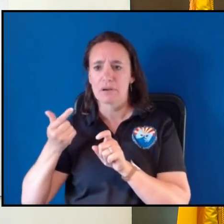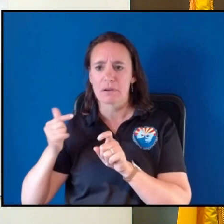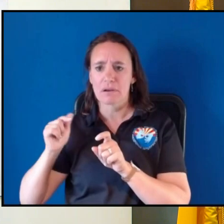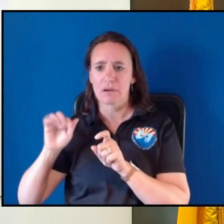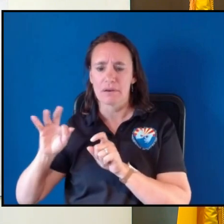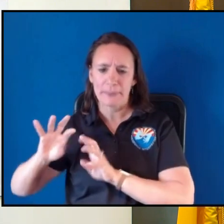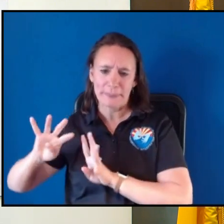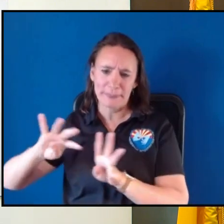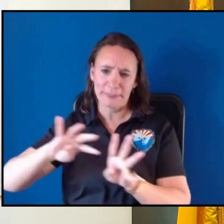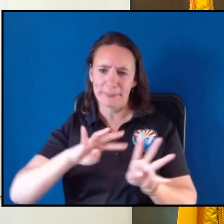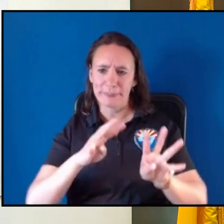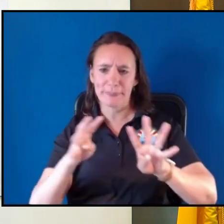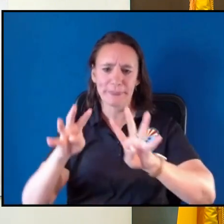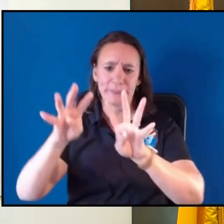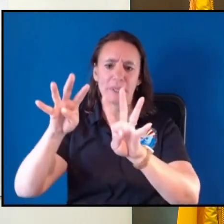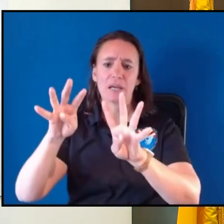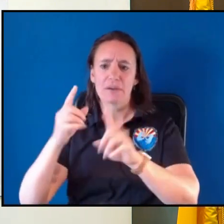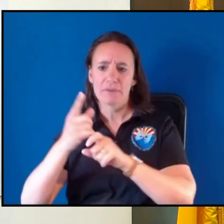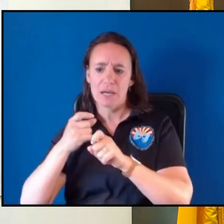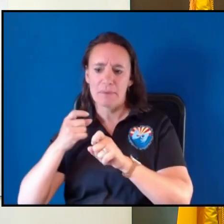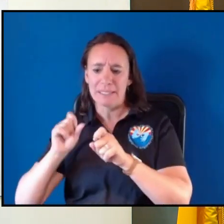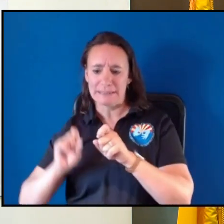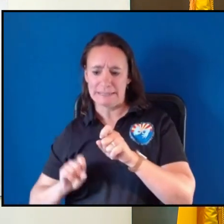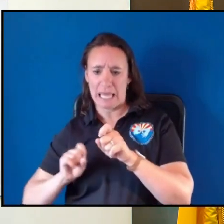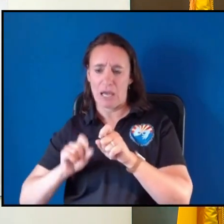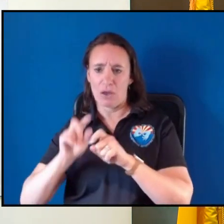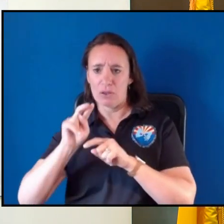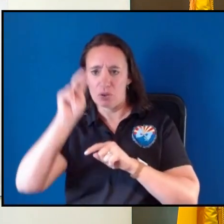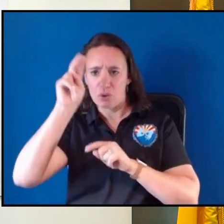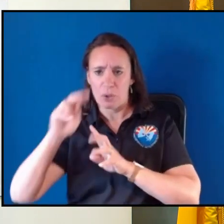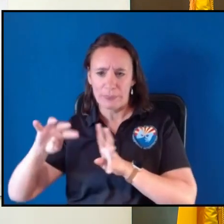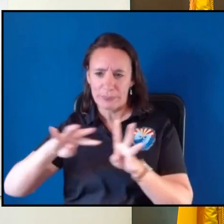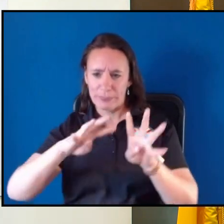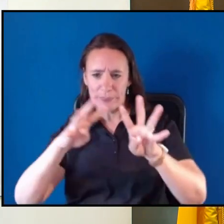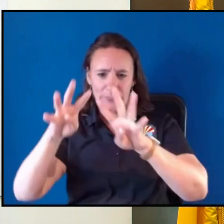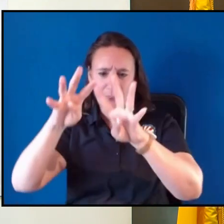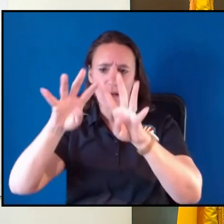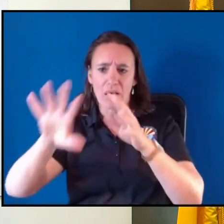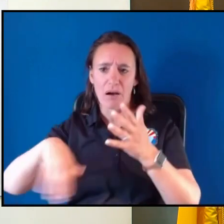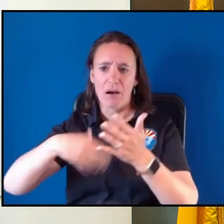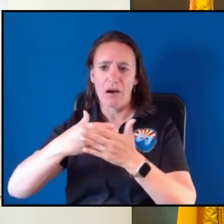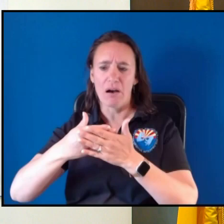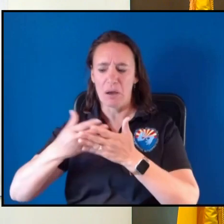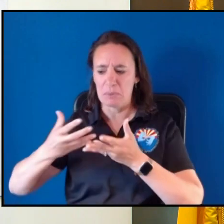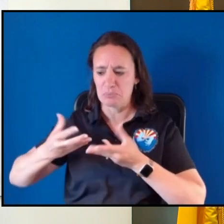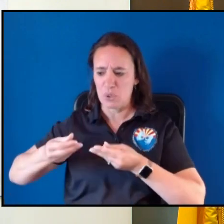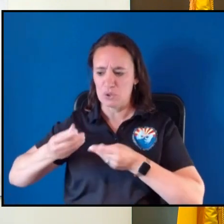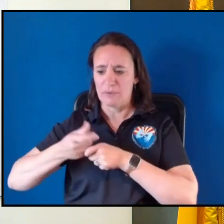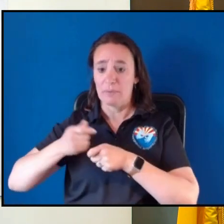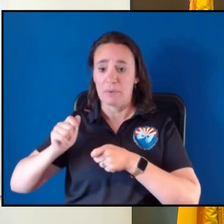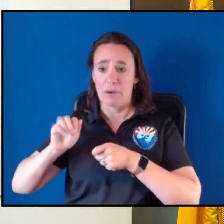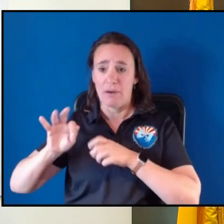It's from the south. It moves north. It takes all that moisture out of the gulf. Gets it in the air and pulls it up into the